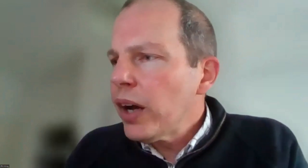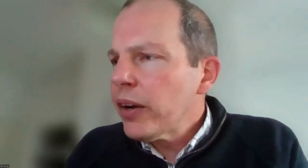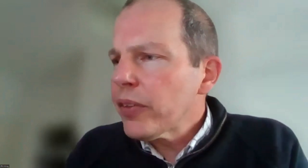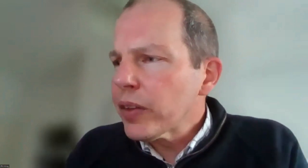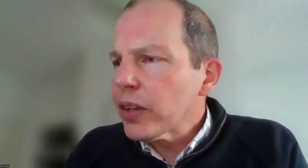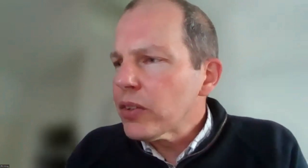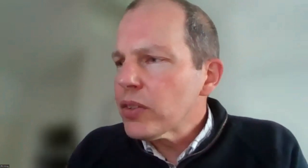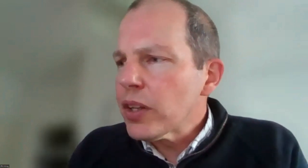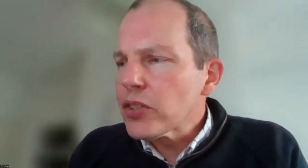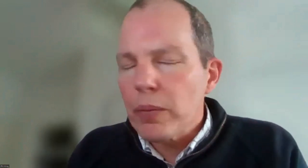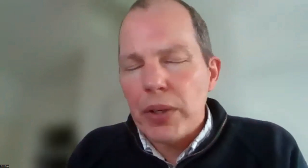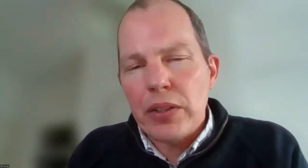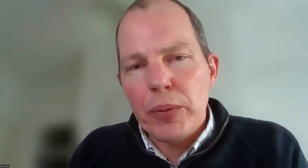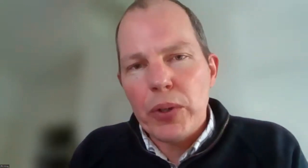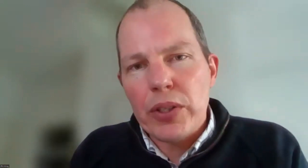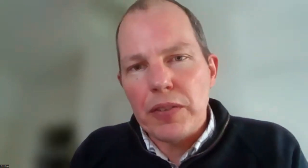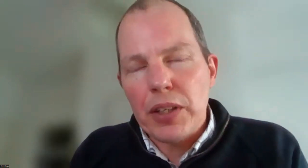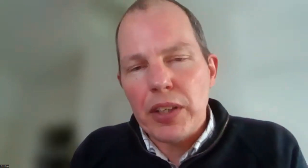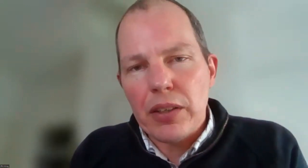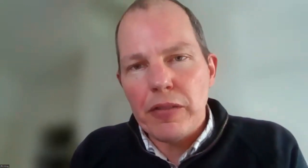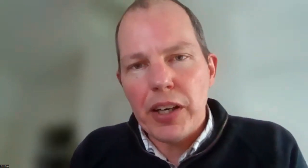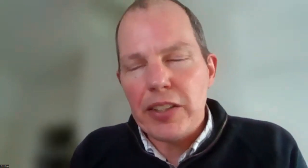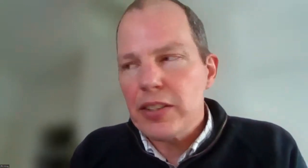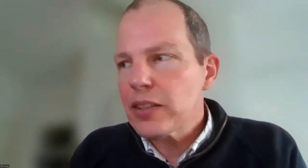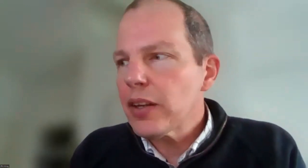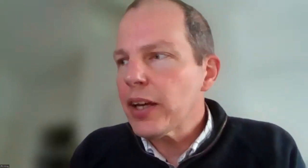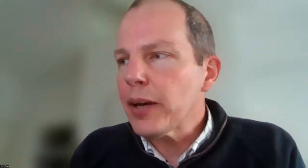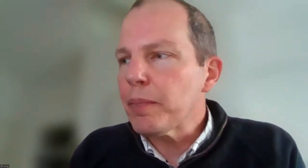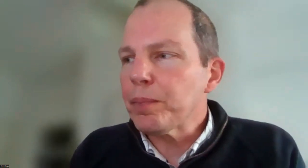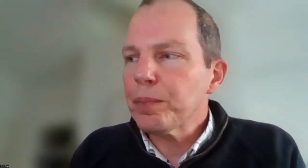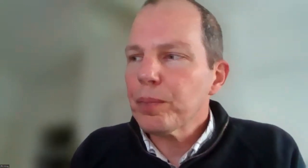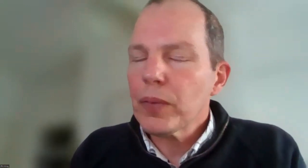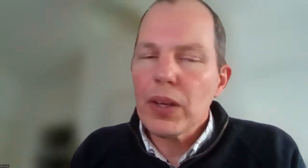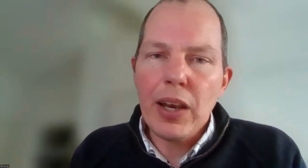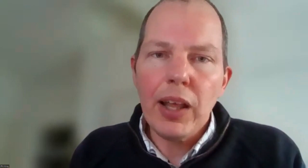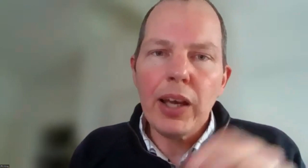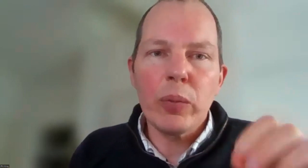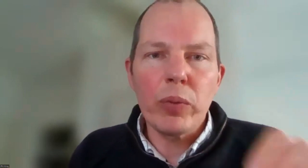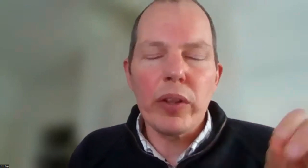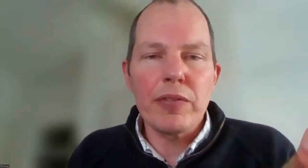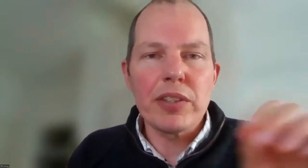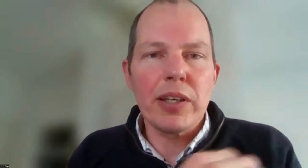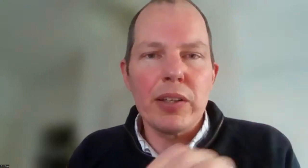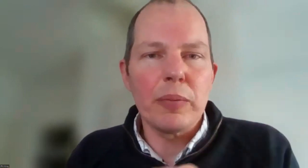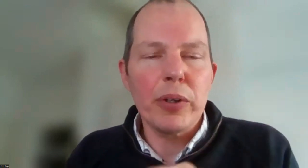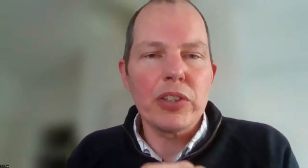Another thing that struck me is the importance of giving advice in line with what they've decided